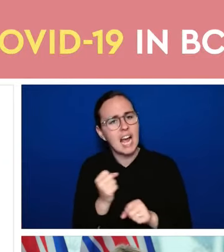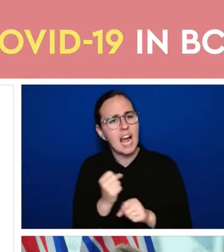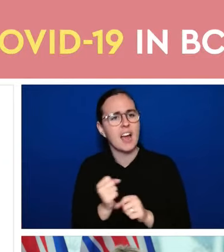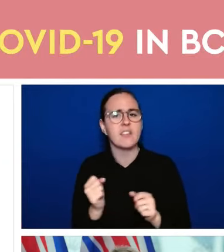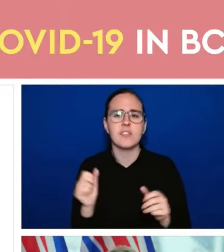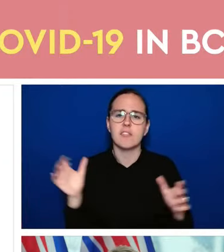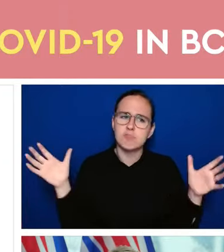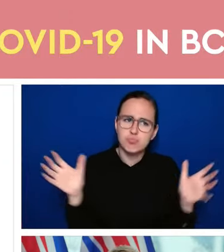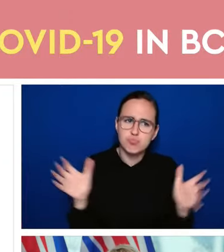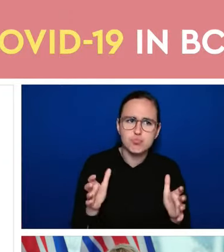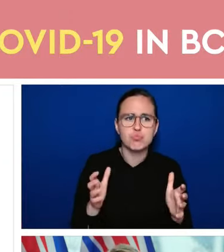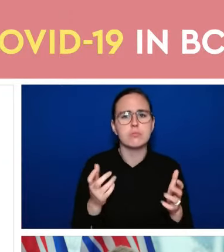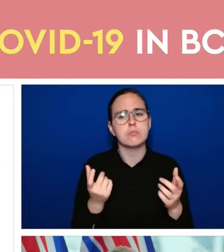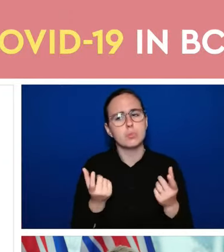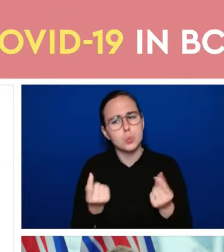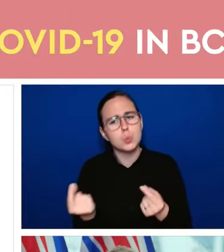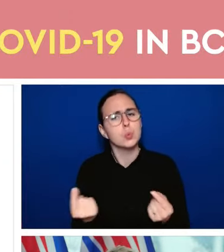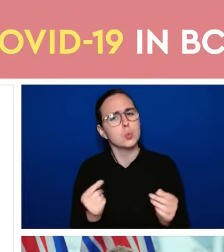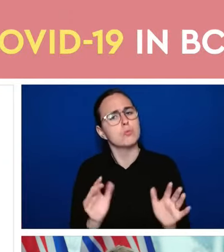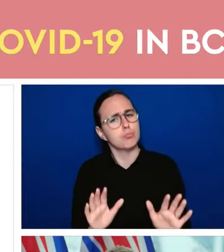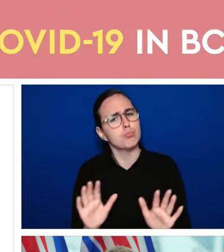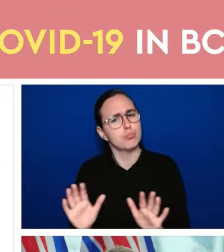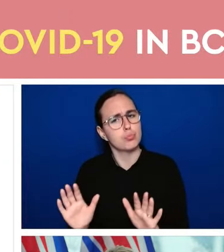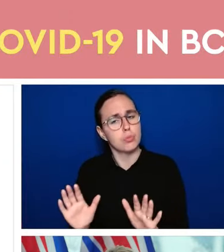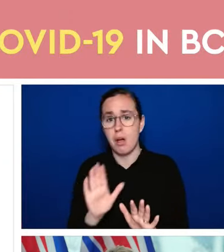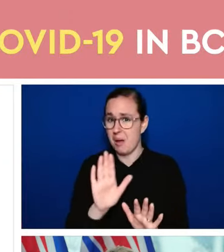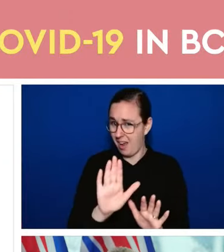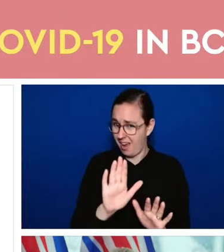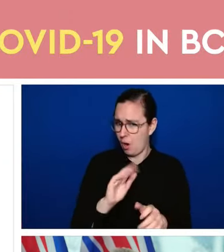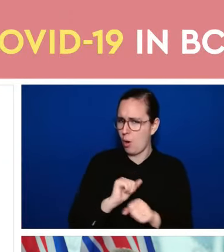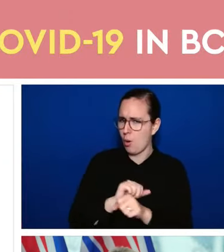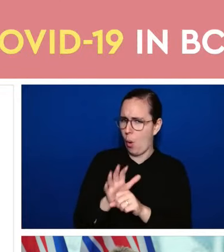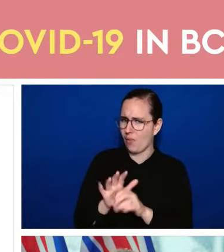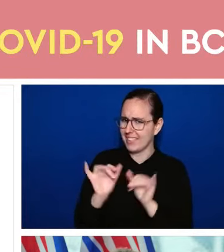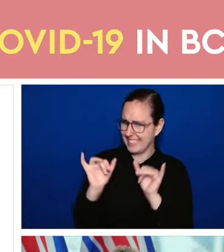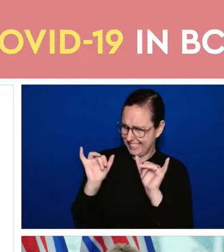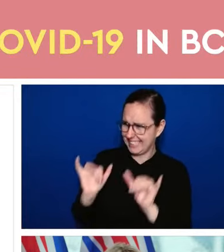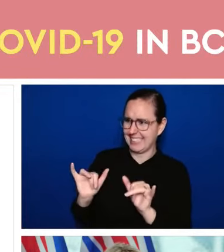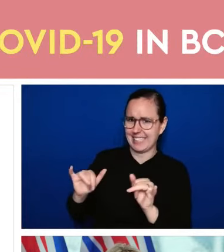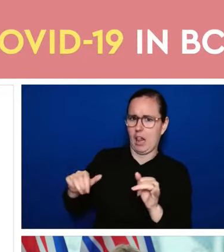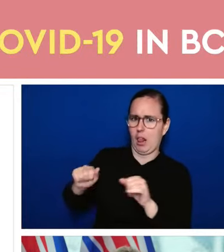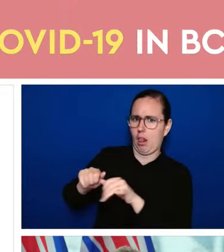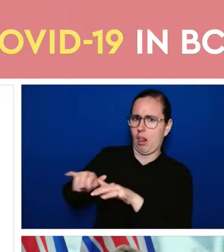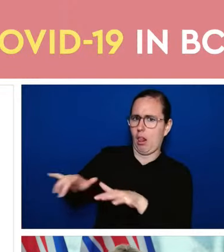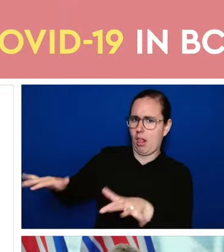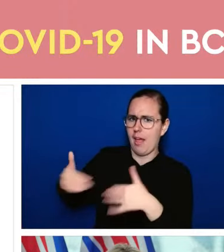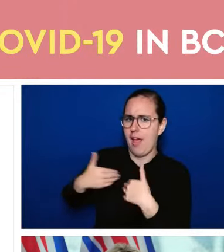the context of what we deal with every year in response to infection. And I know that